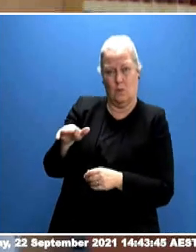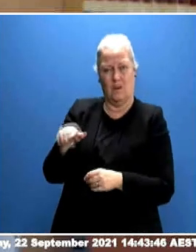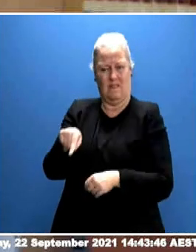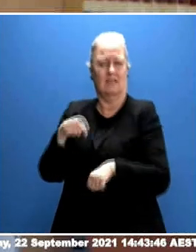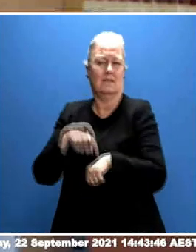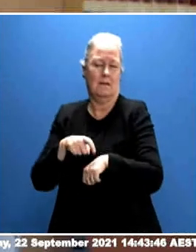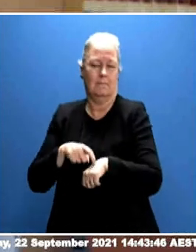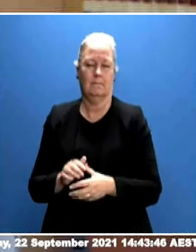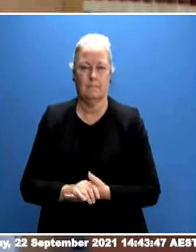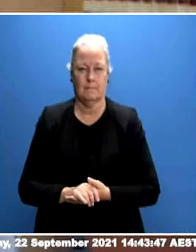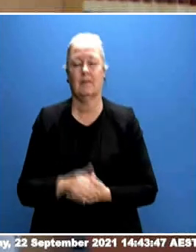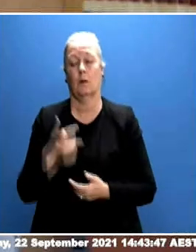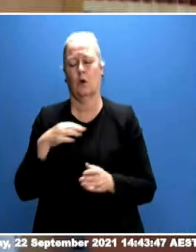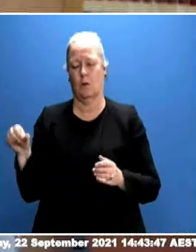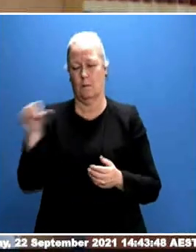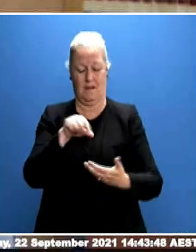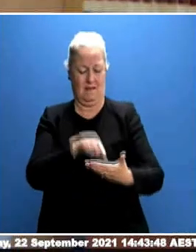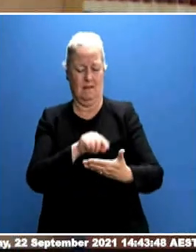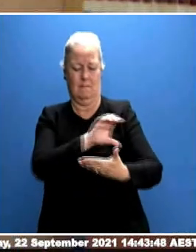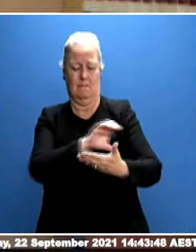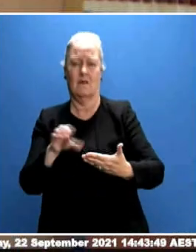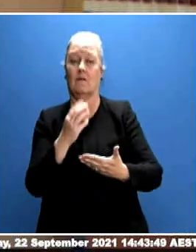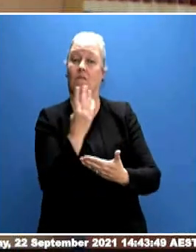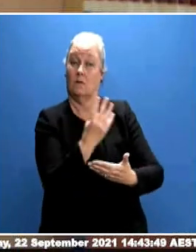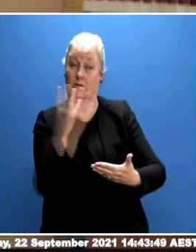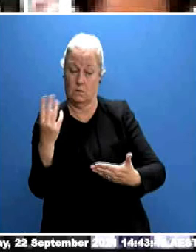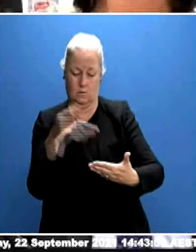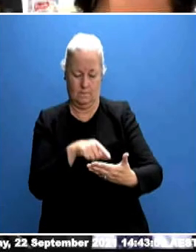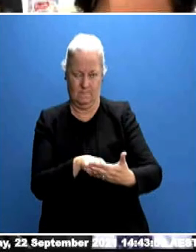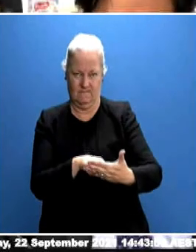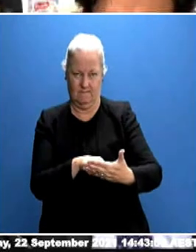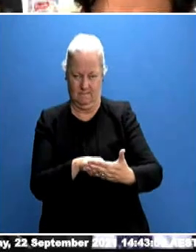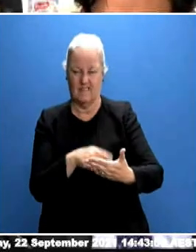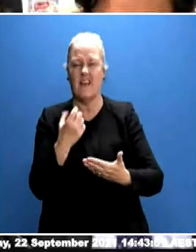Well, to return back to paragraph 44 of your statement where the numbers are set out,